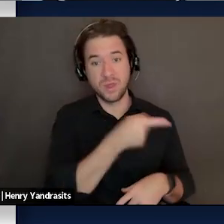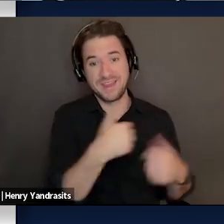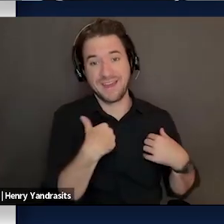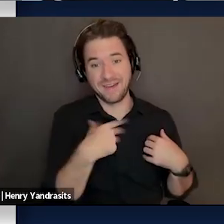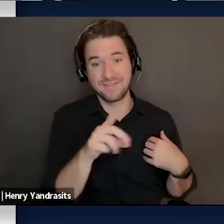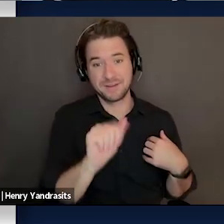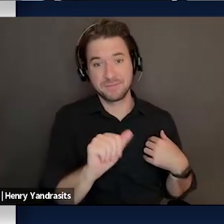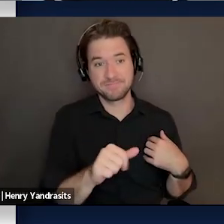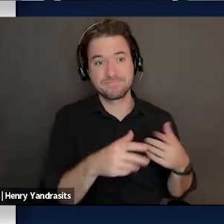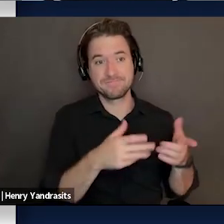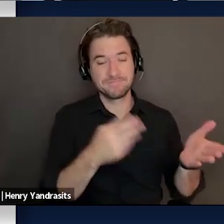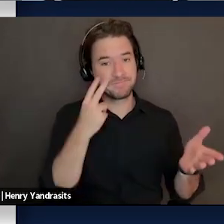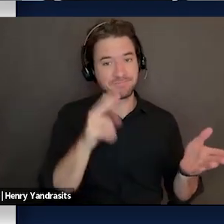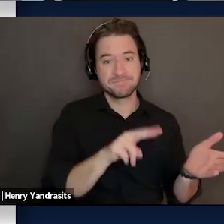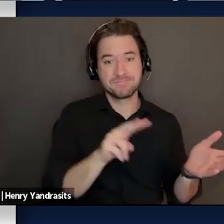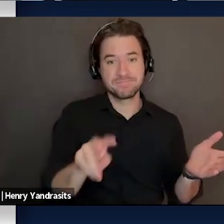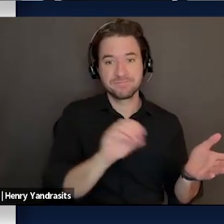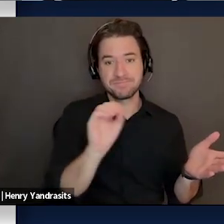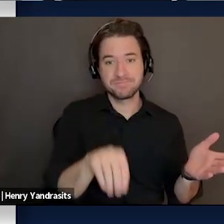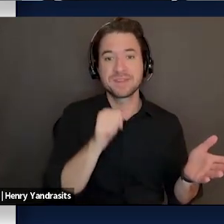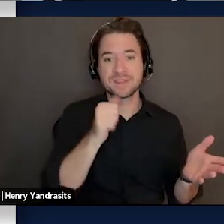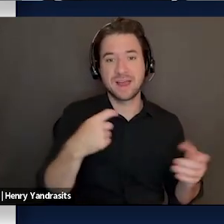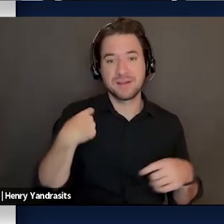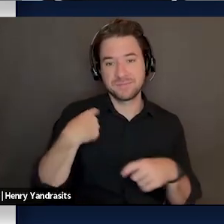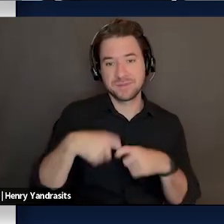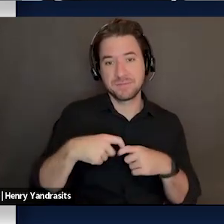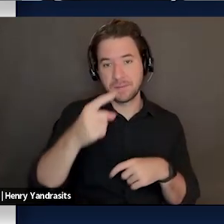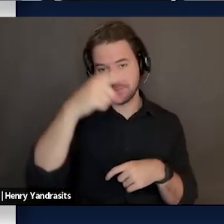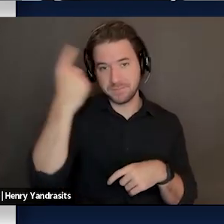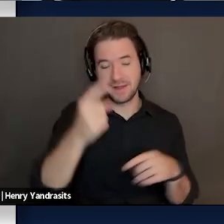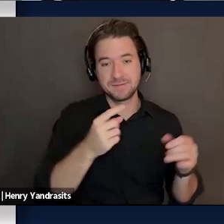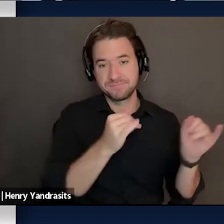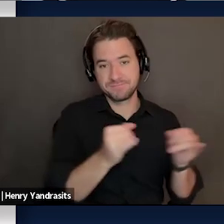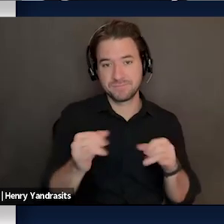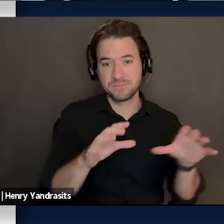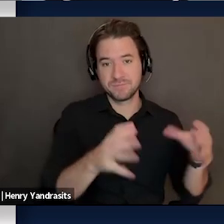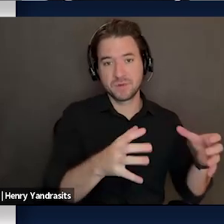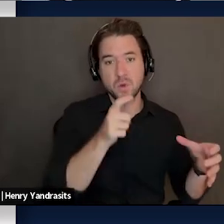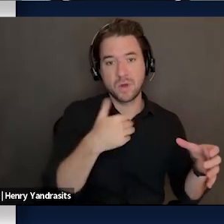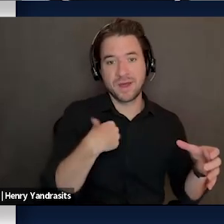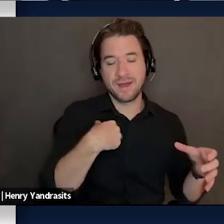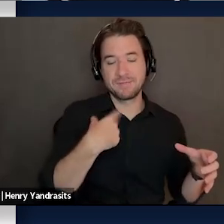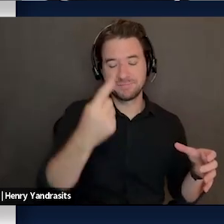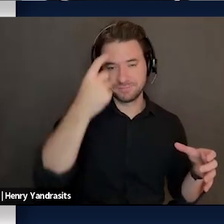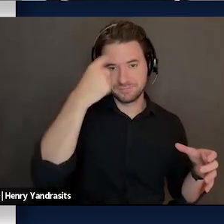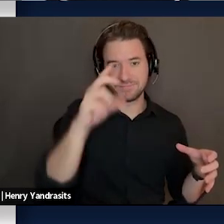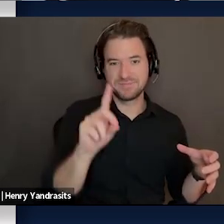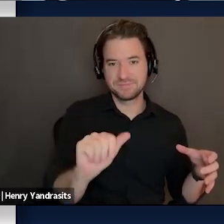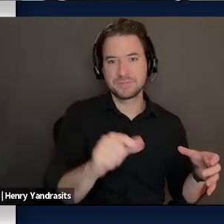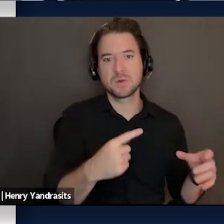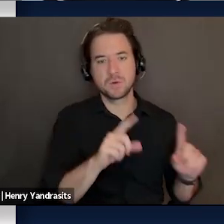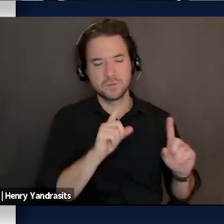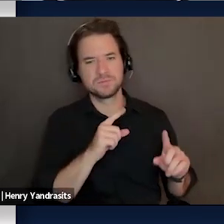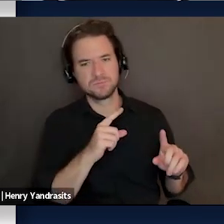We see about 22% of non-Hispanic Black individuals with a cognitive disability report being told they had diabetes.